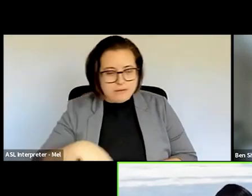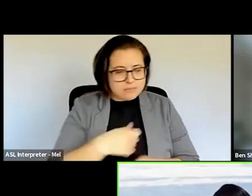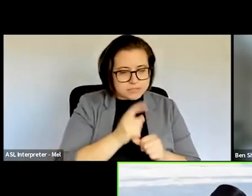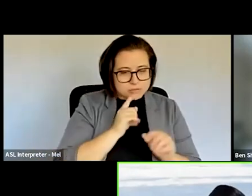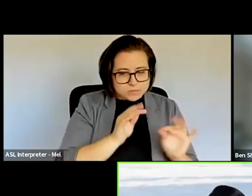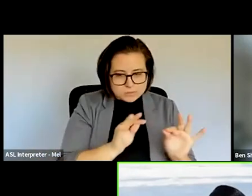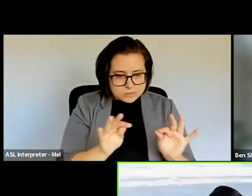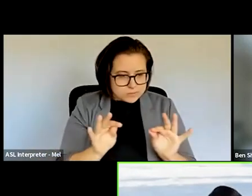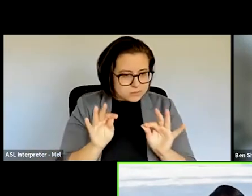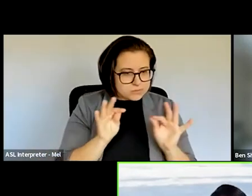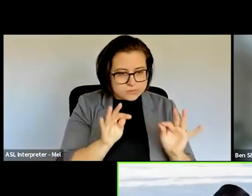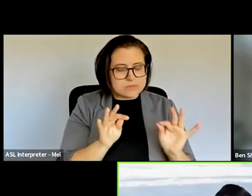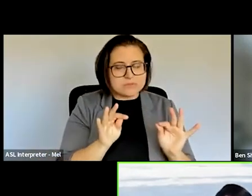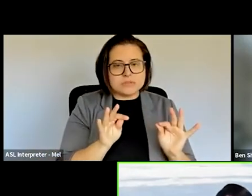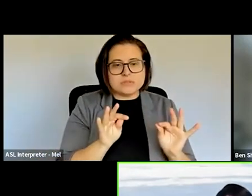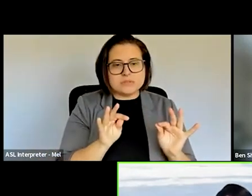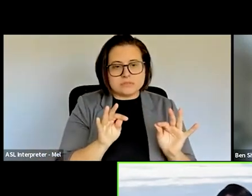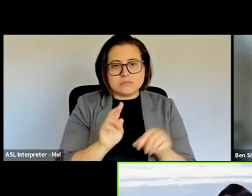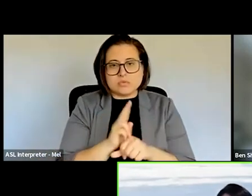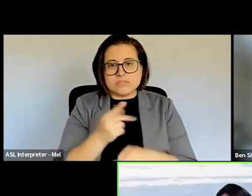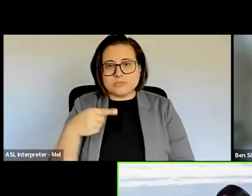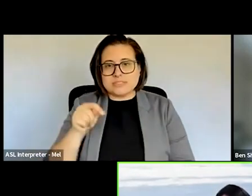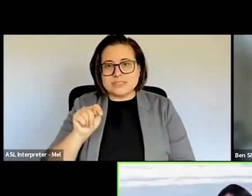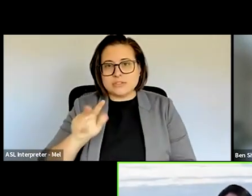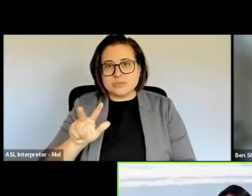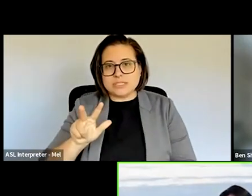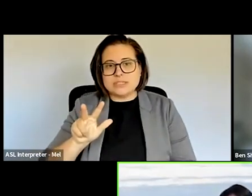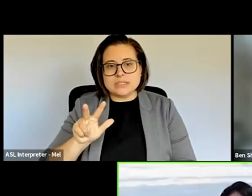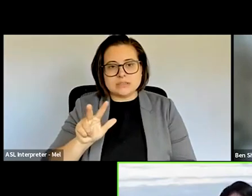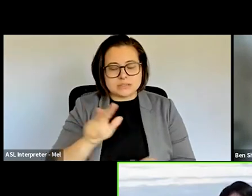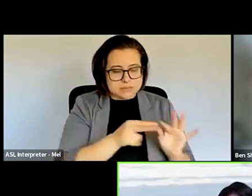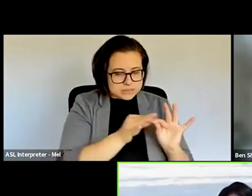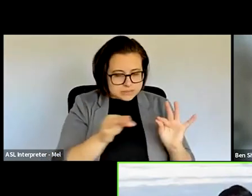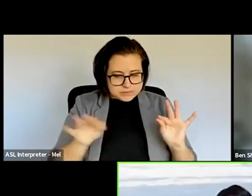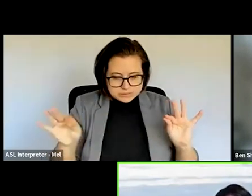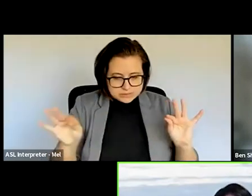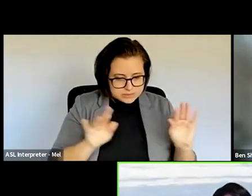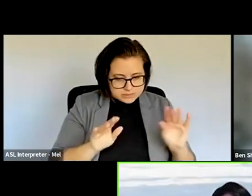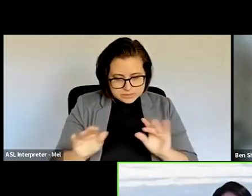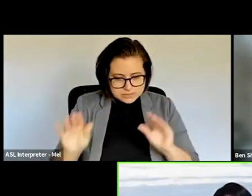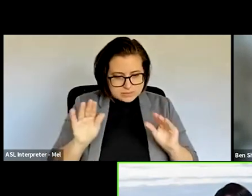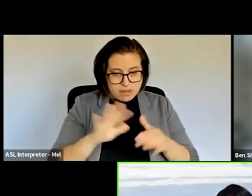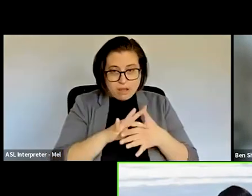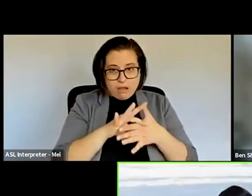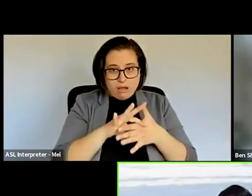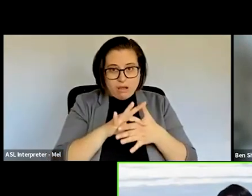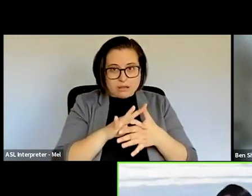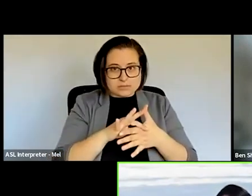and then we're using GPT-3 it's just to return the content that we want to provide to the end user